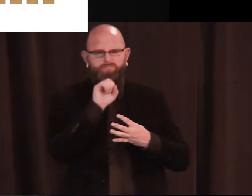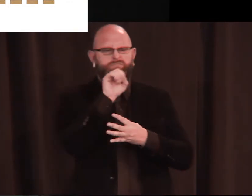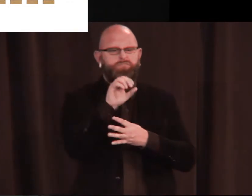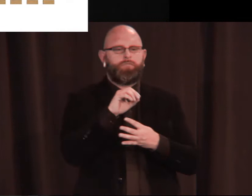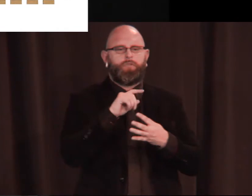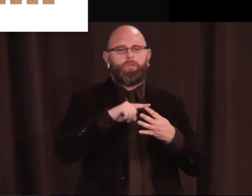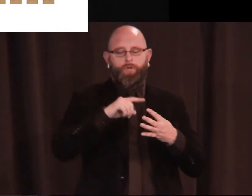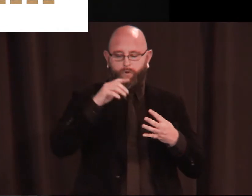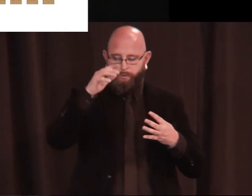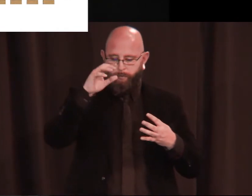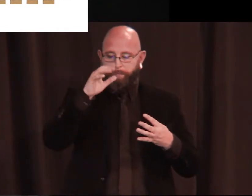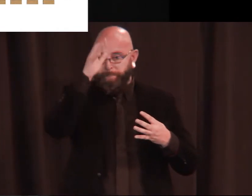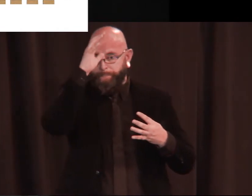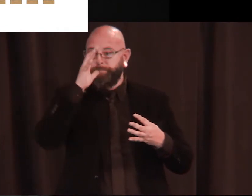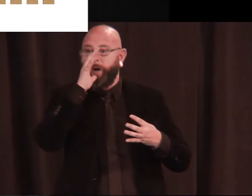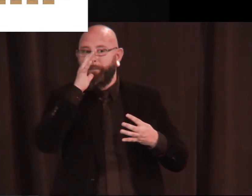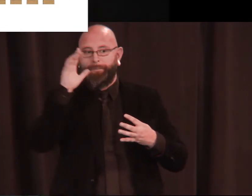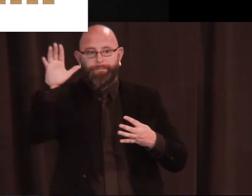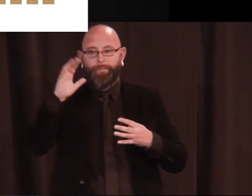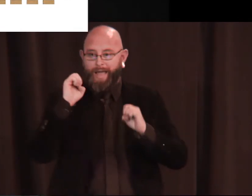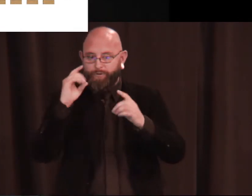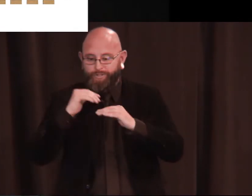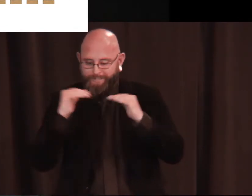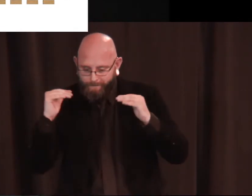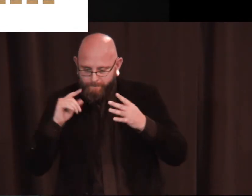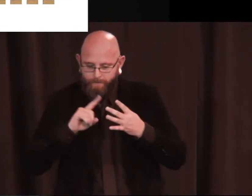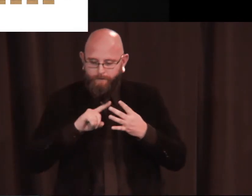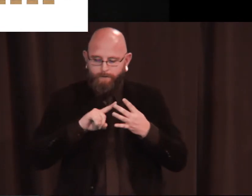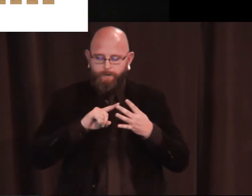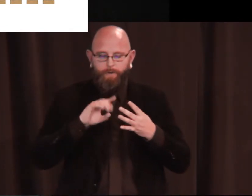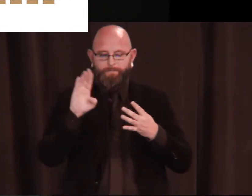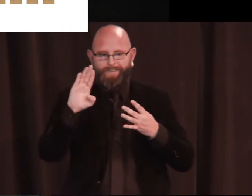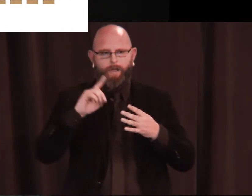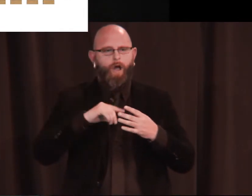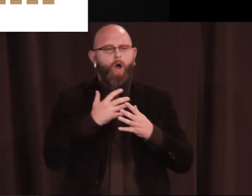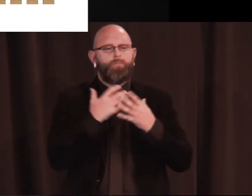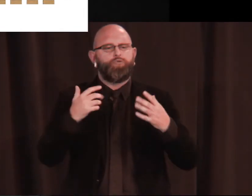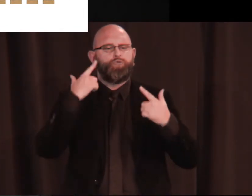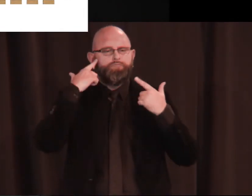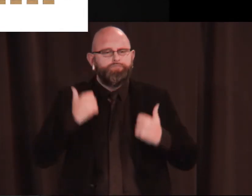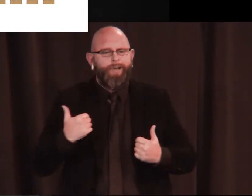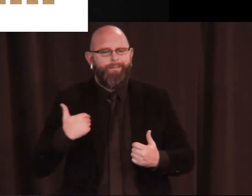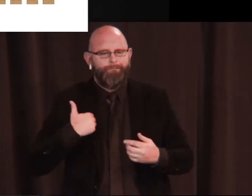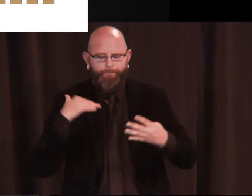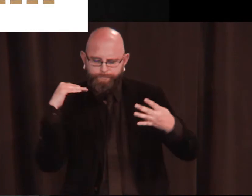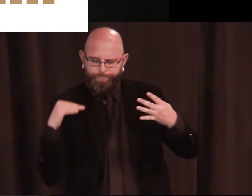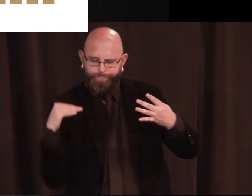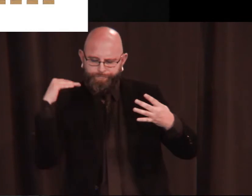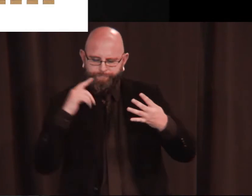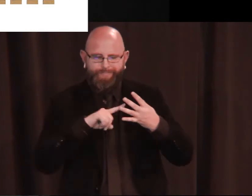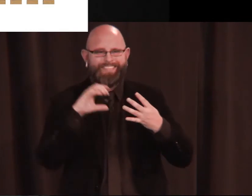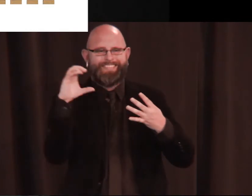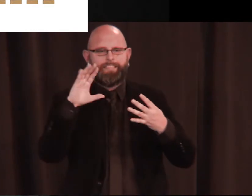C is gender of the child, and D is age of the child.